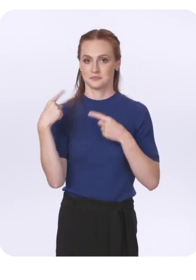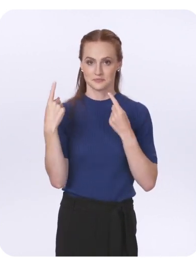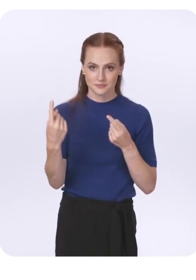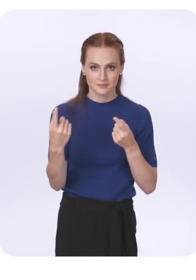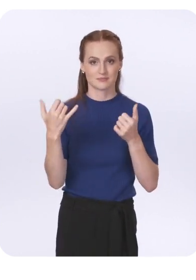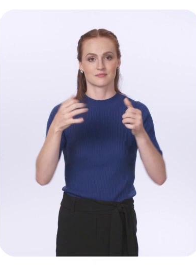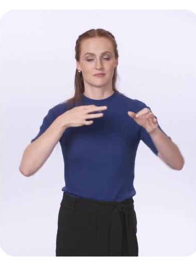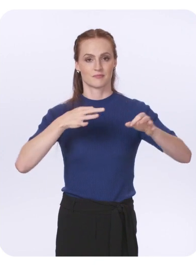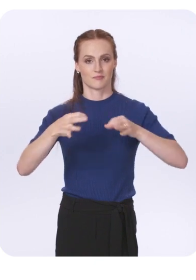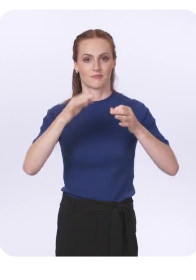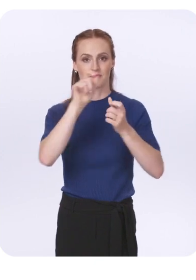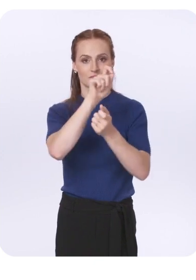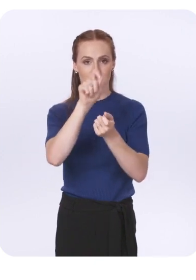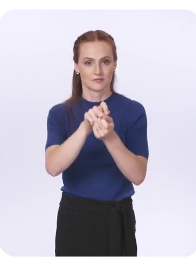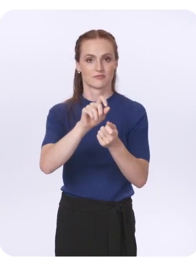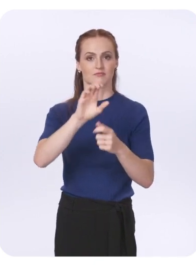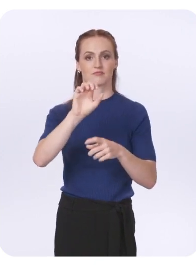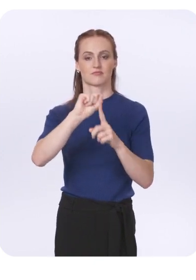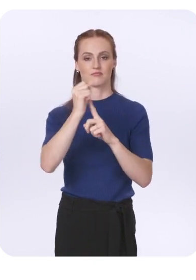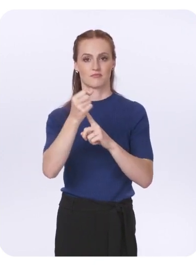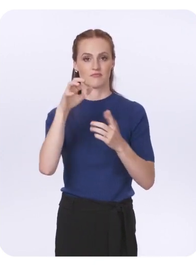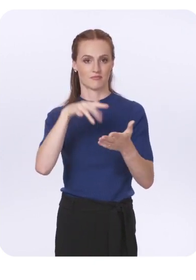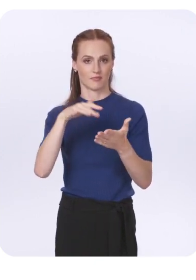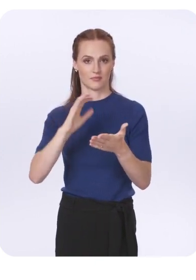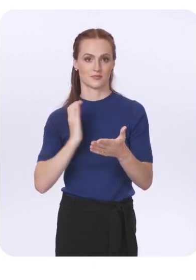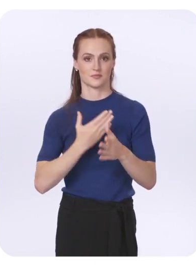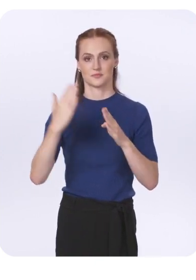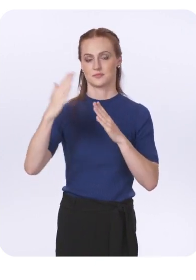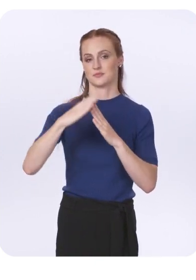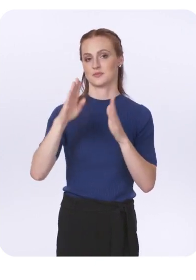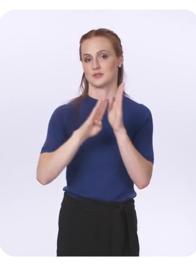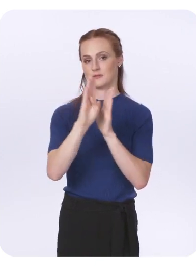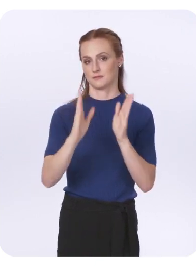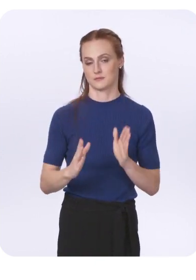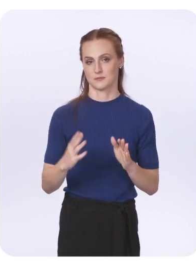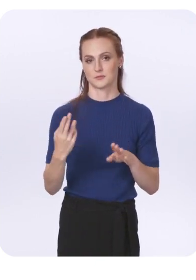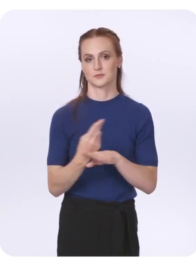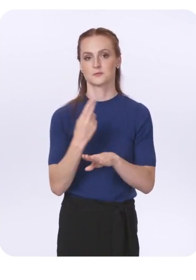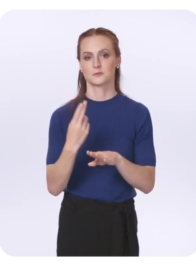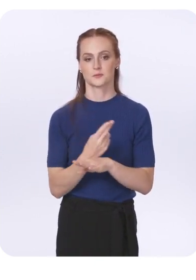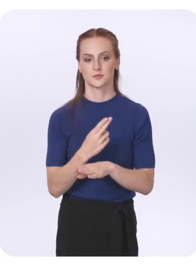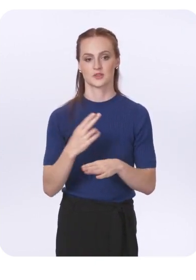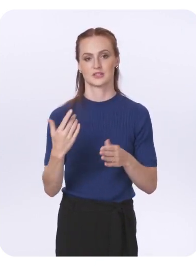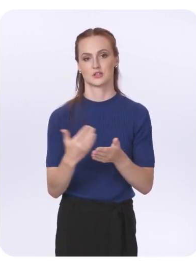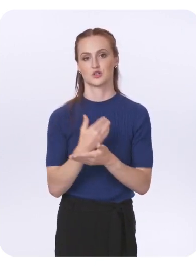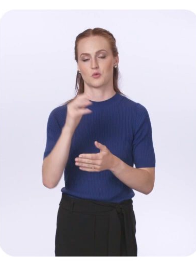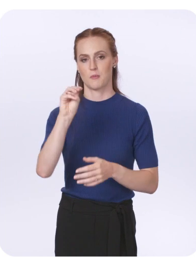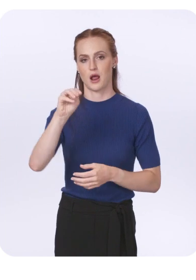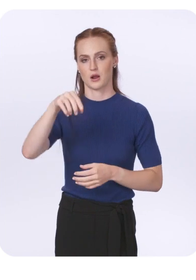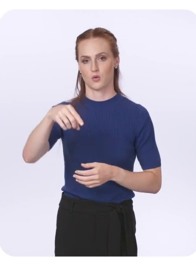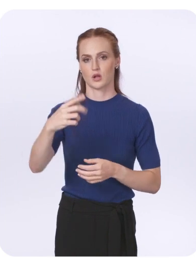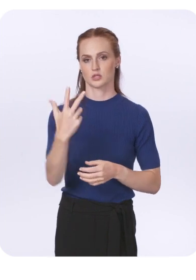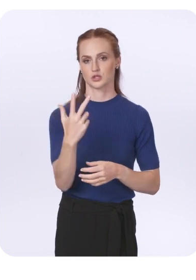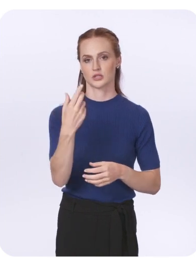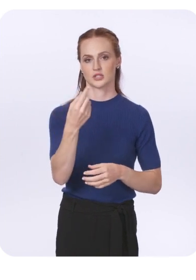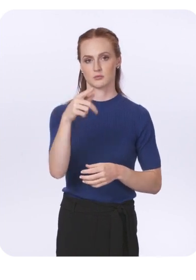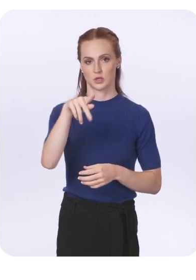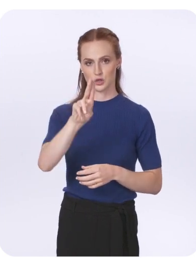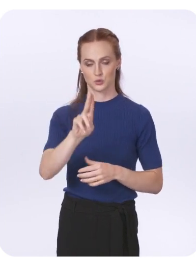which is to go through specific case studies of how some of our top developers have utilized the new Quest 3 GPU.